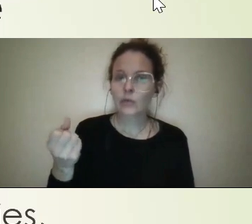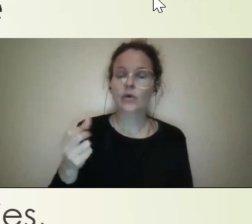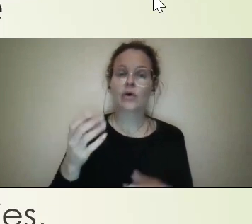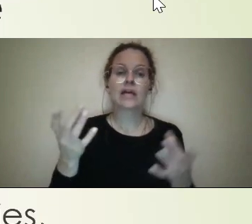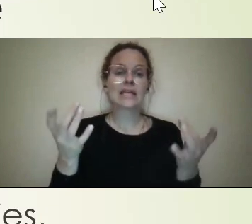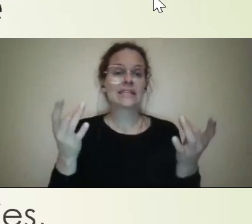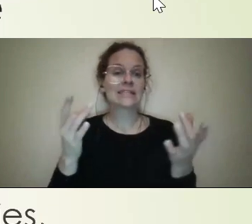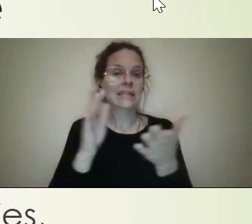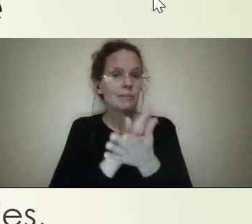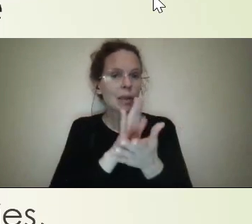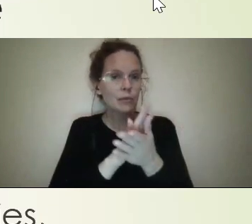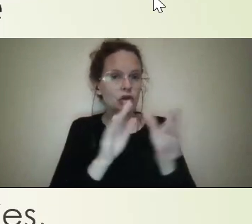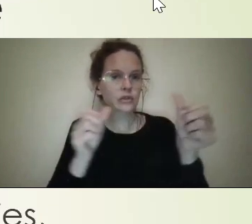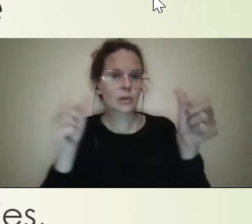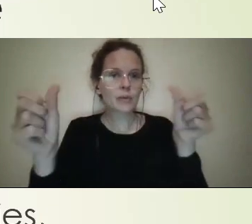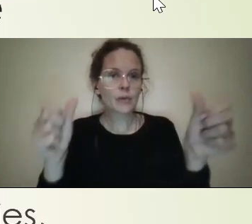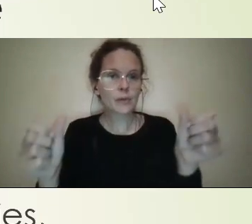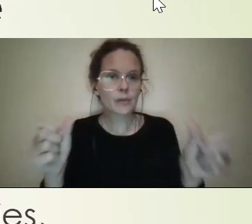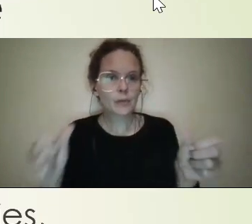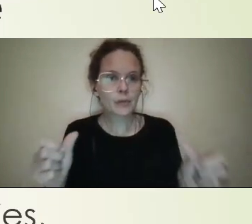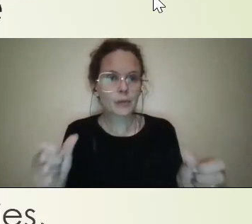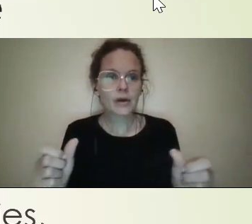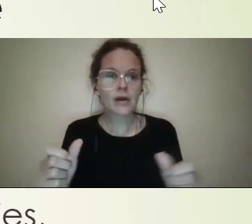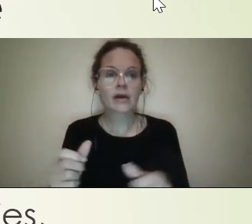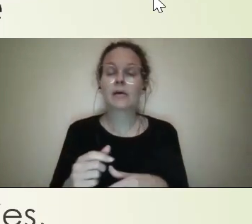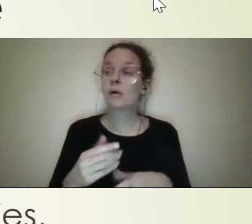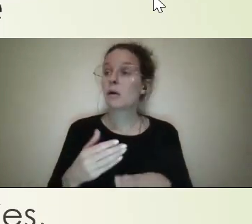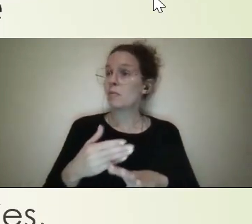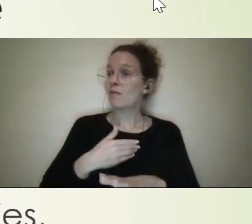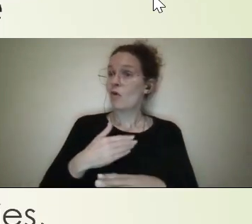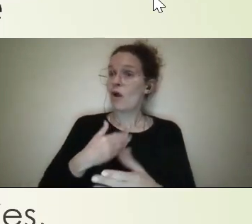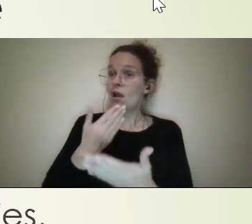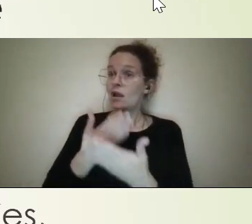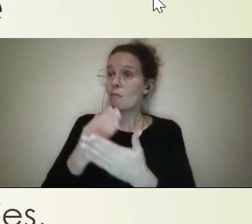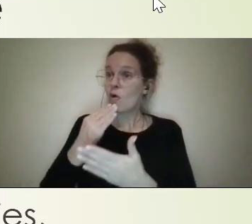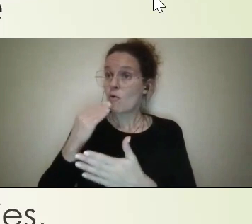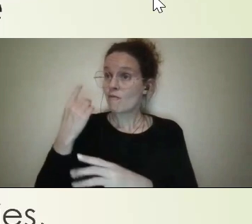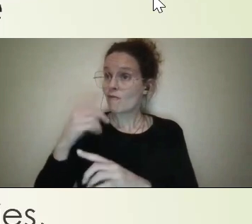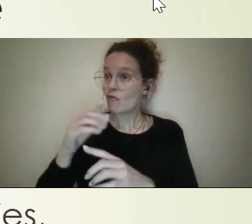the things that must be done before I come home for dinner. So that was